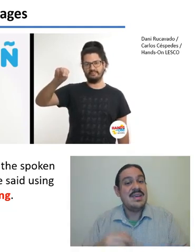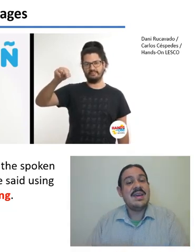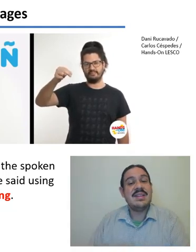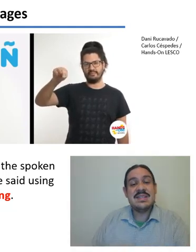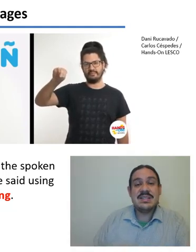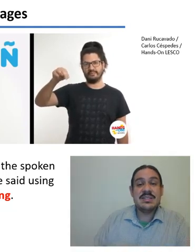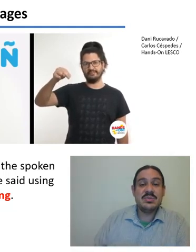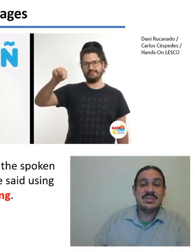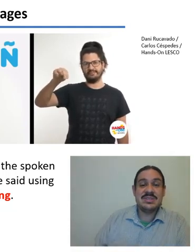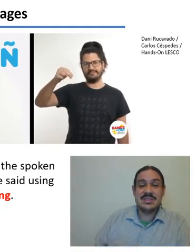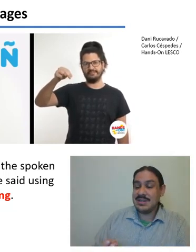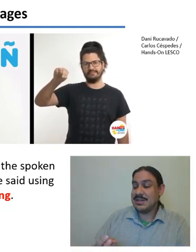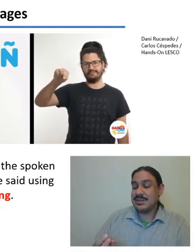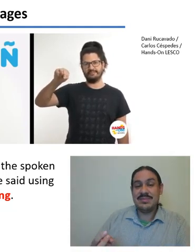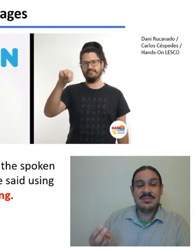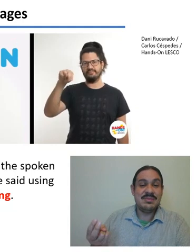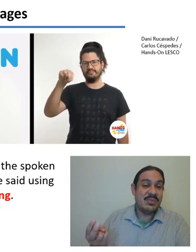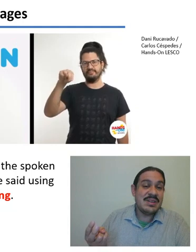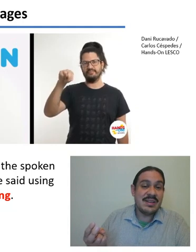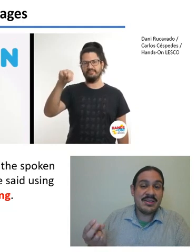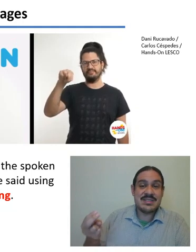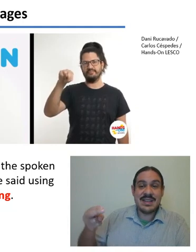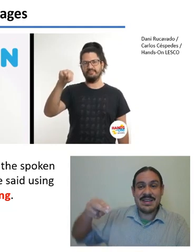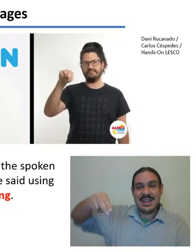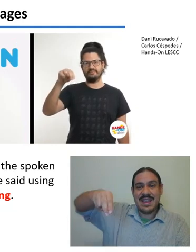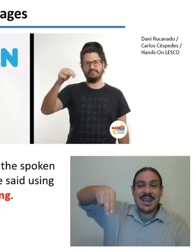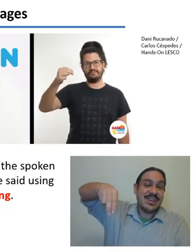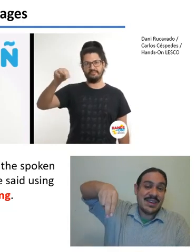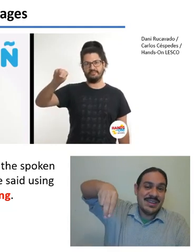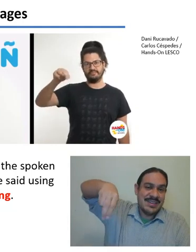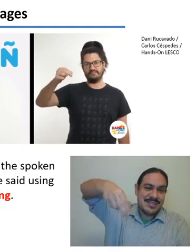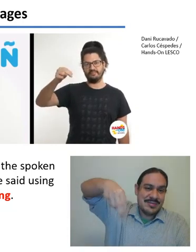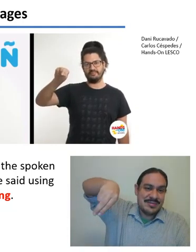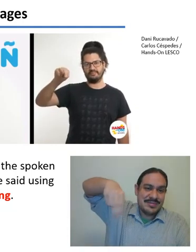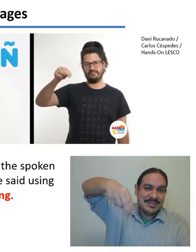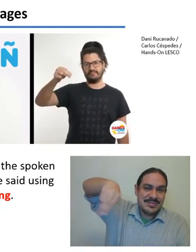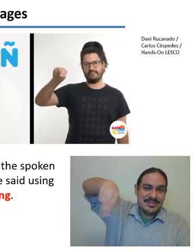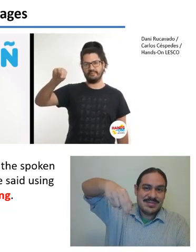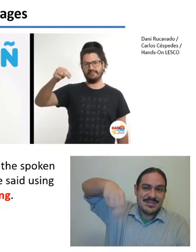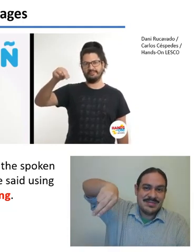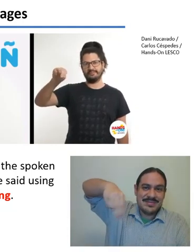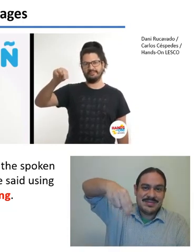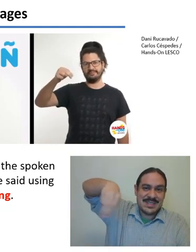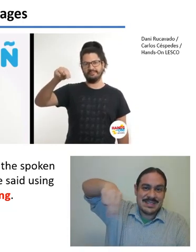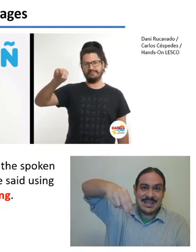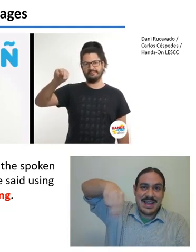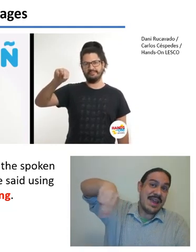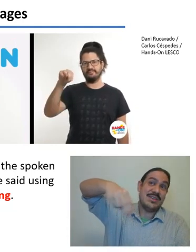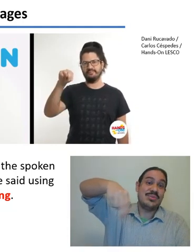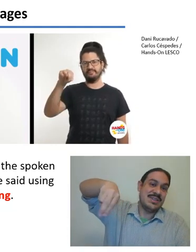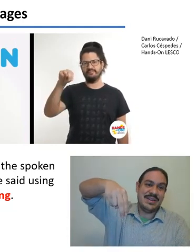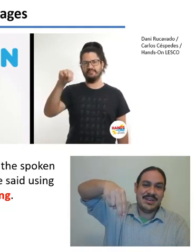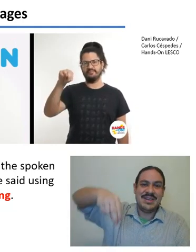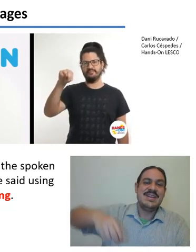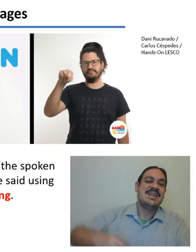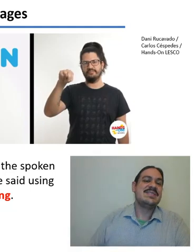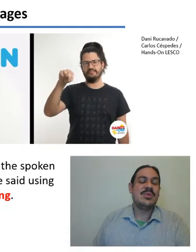so you can see that this is an element that the ASL one doesn't have but if you look at them closely many of them